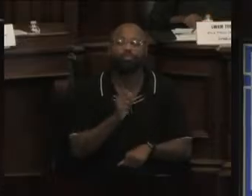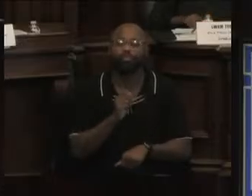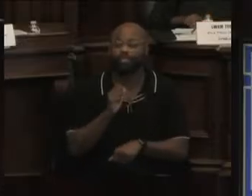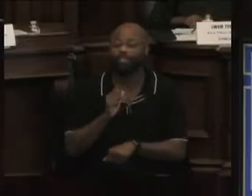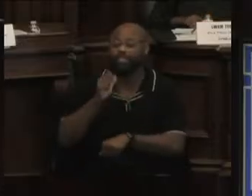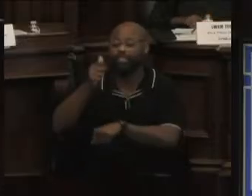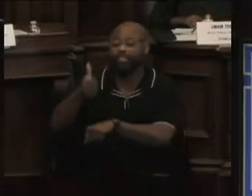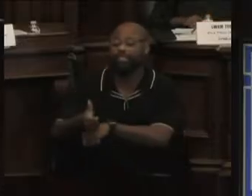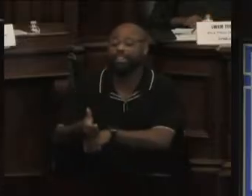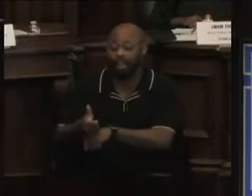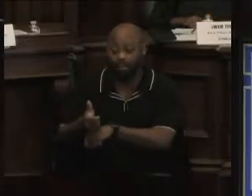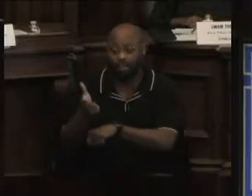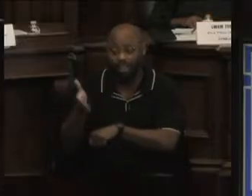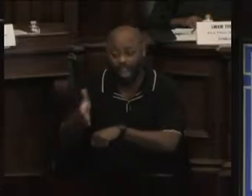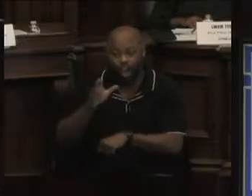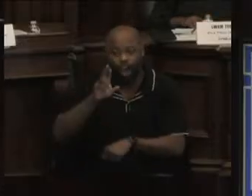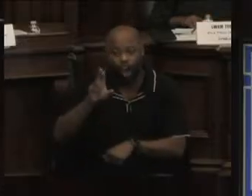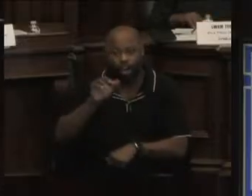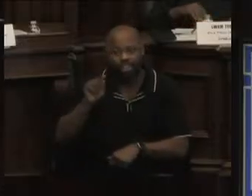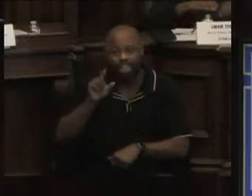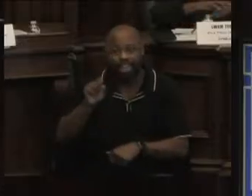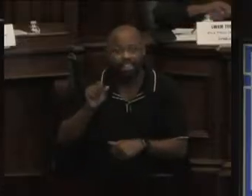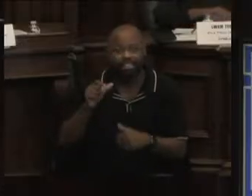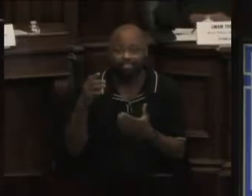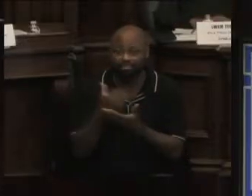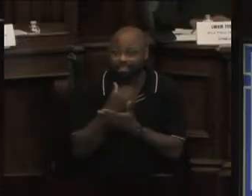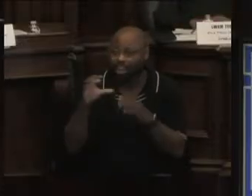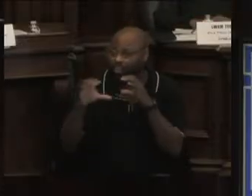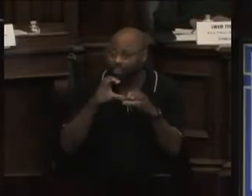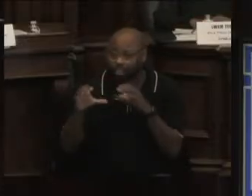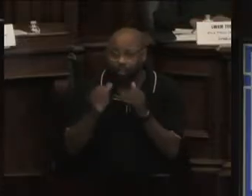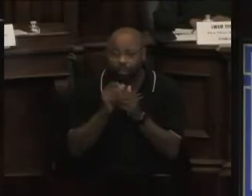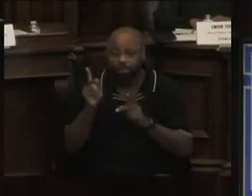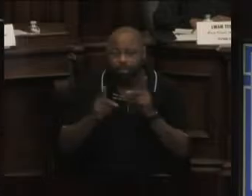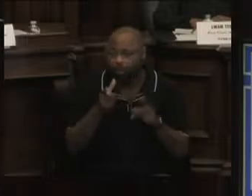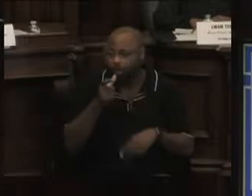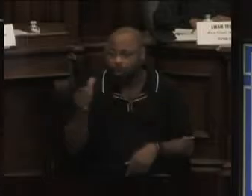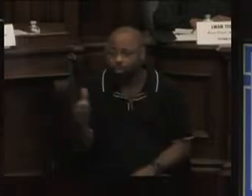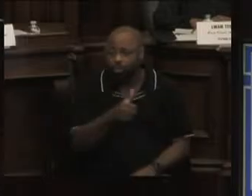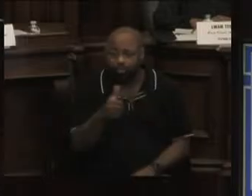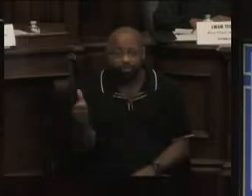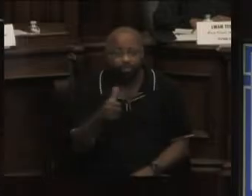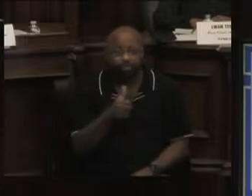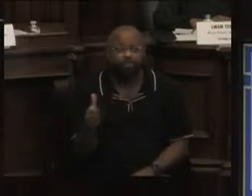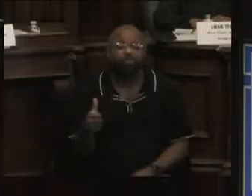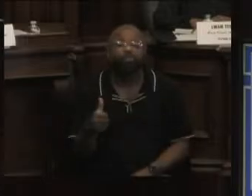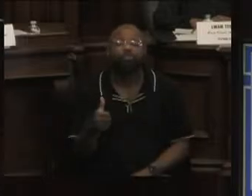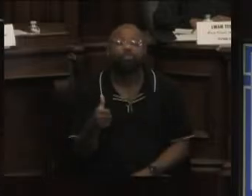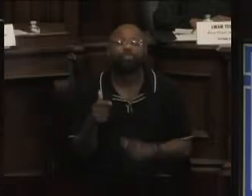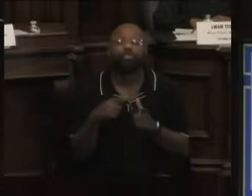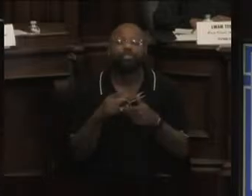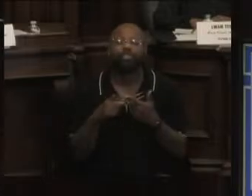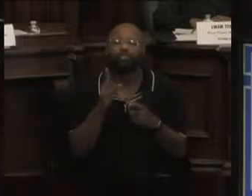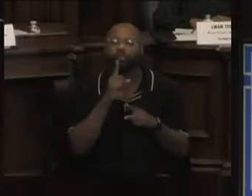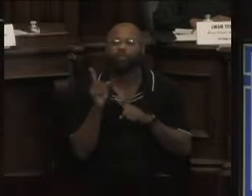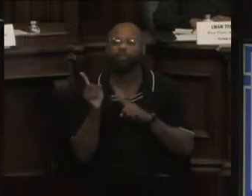Our goal is to actually set up shop in the PTS, have